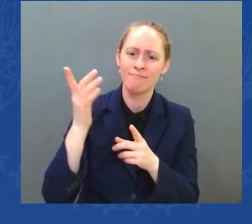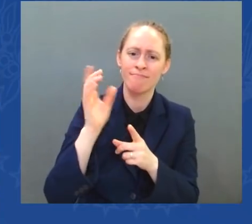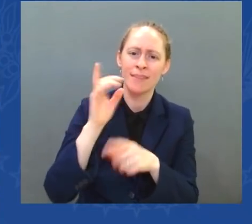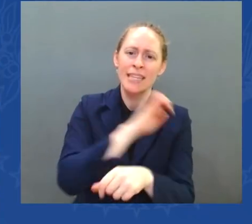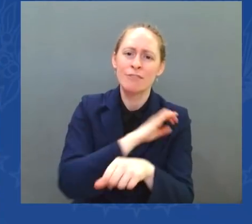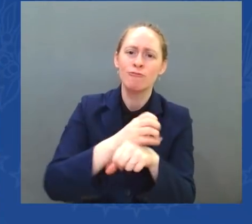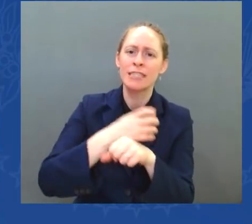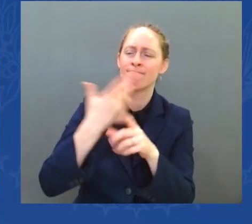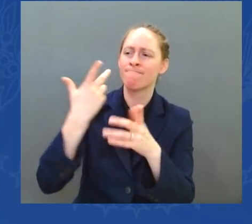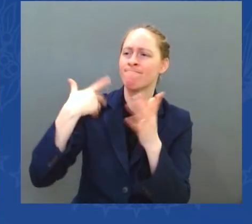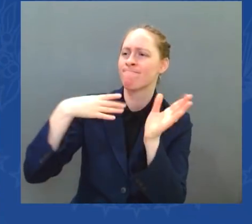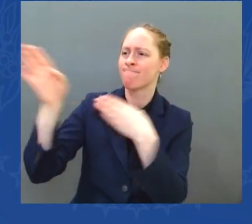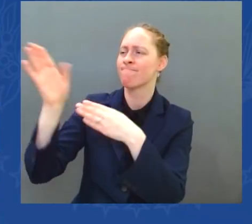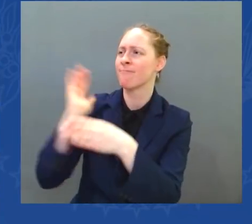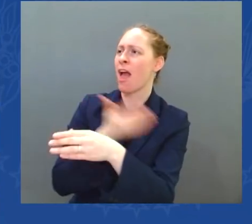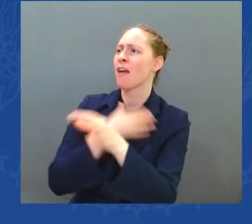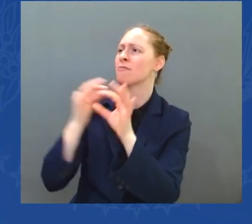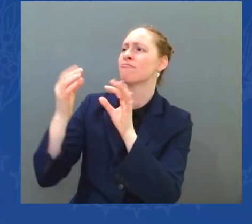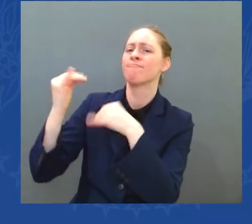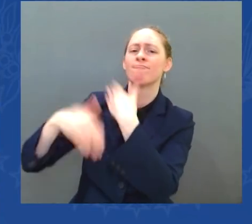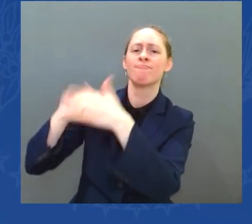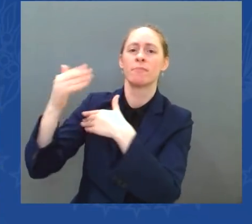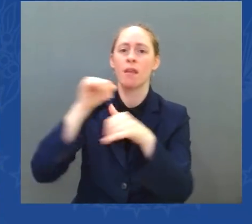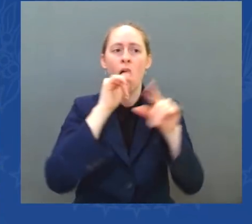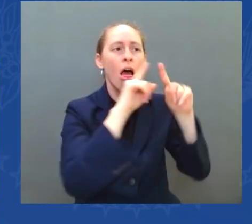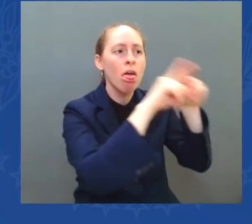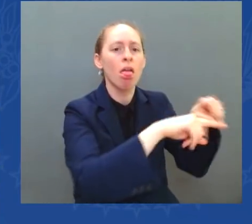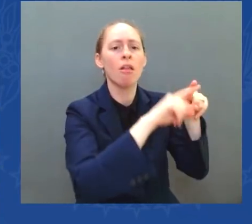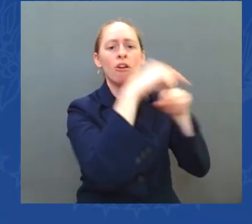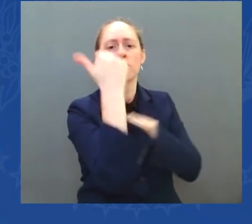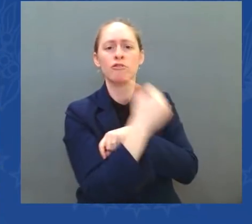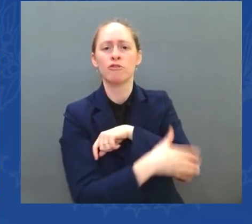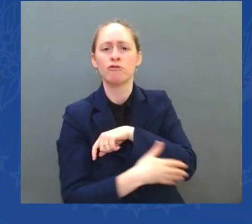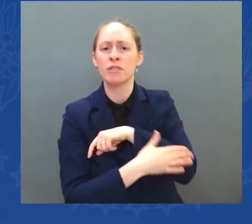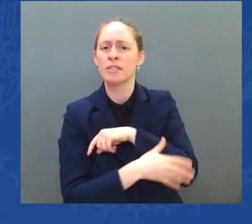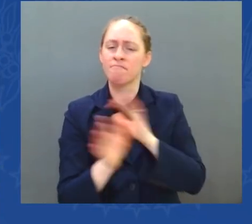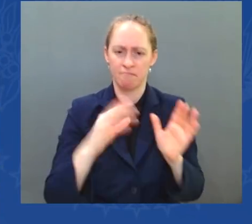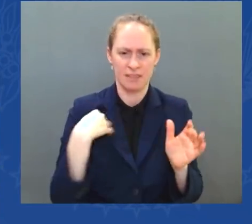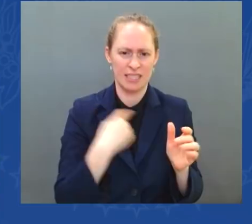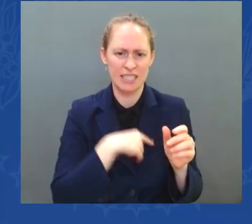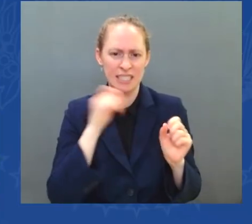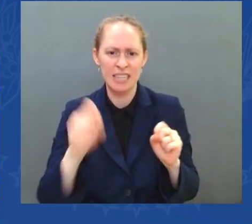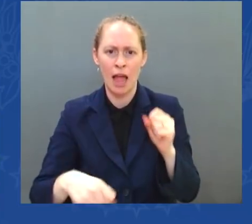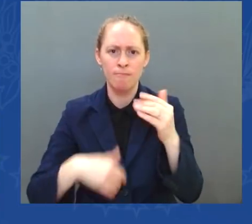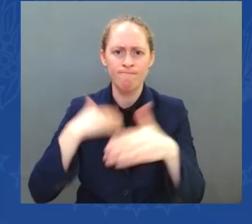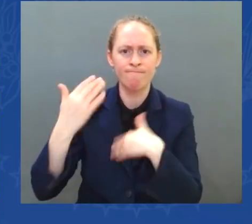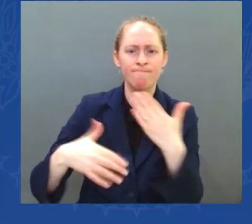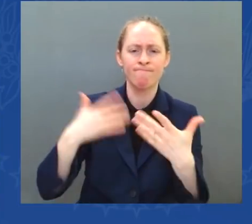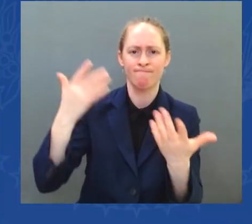We're going to export billions of dollars' worth of product for the rest of the world. One of the proposals I have --